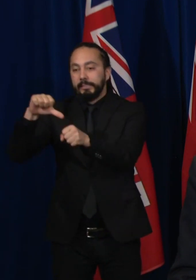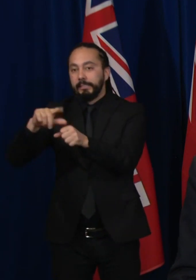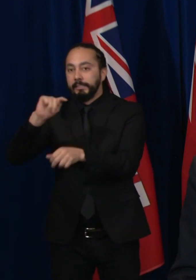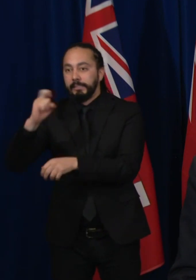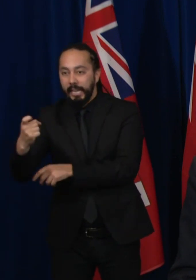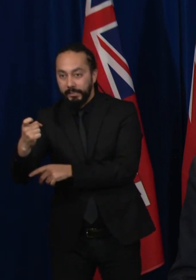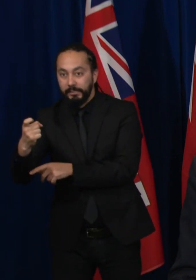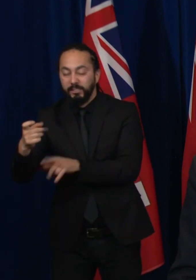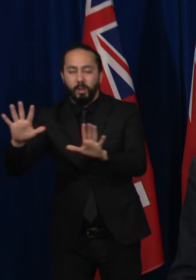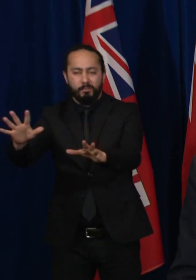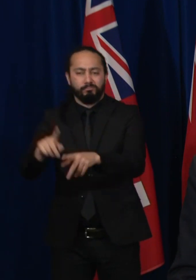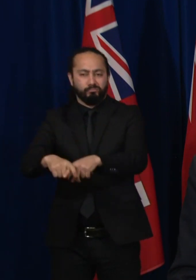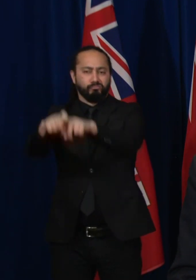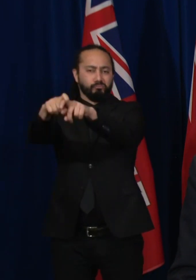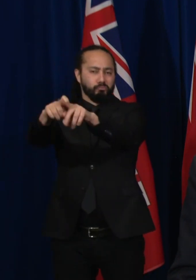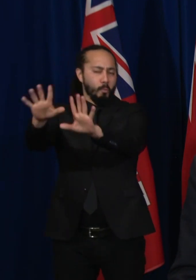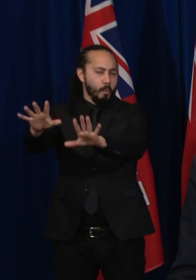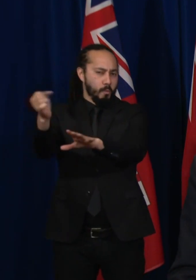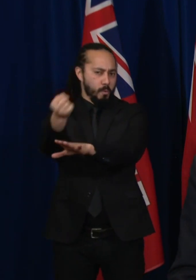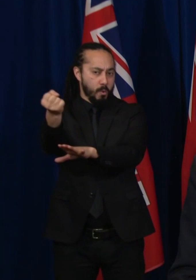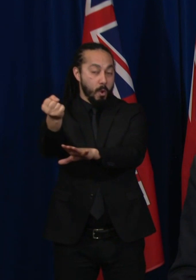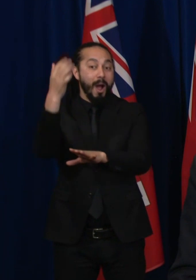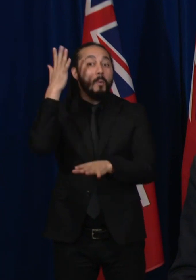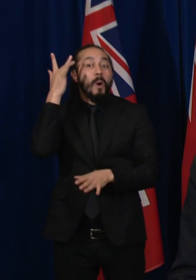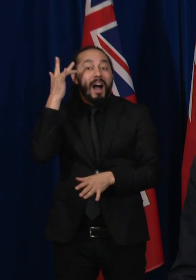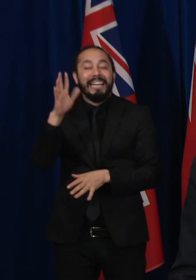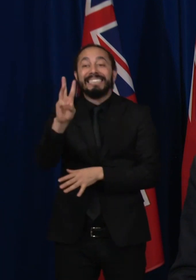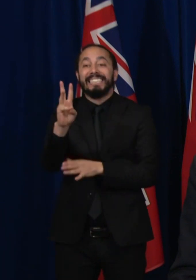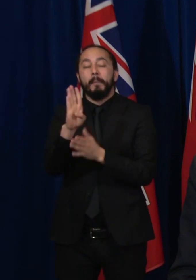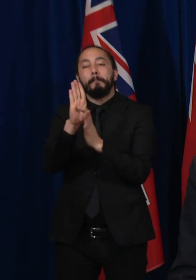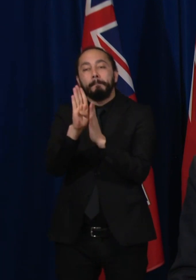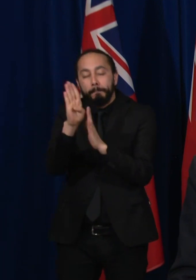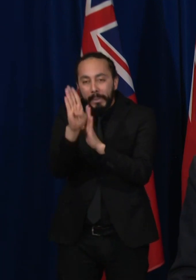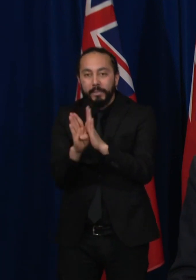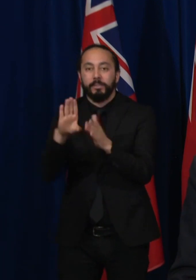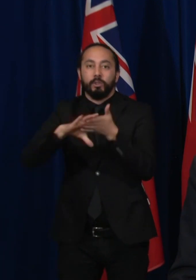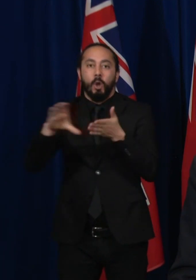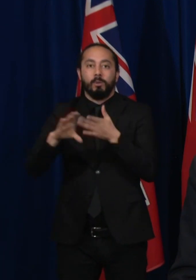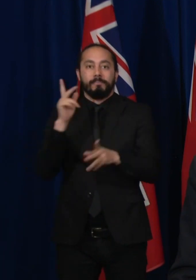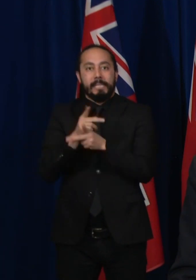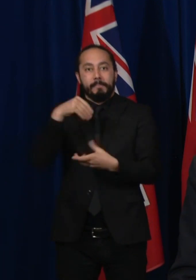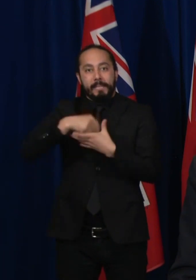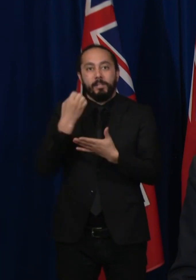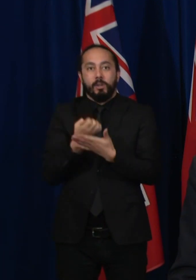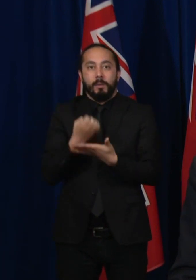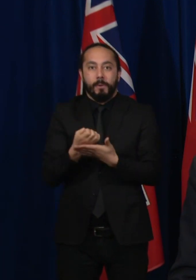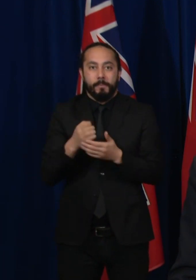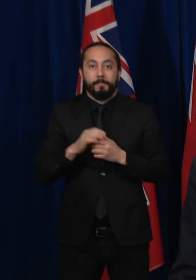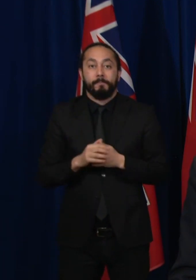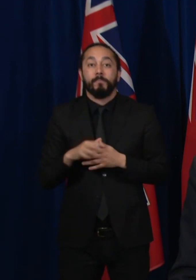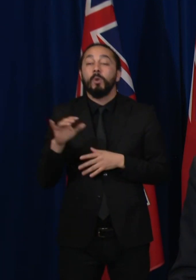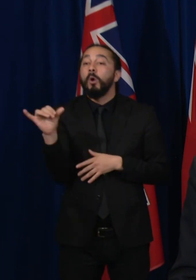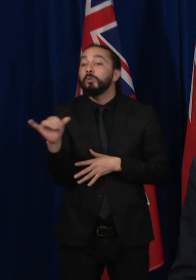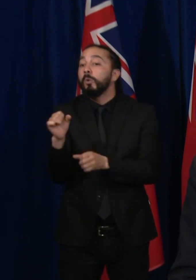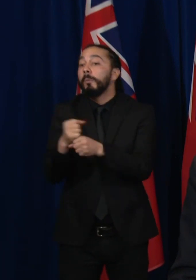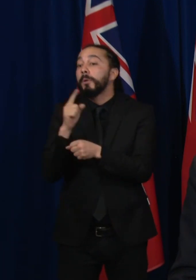In response to the feedback we heard while it can never forget what they did here. from municipal leaders we're also deferring the property tax payments It is rather for us, the living, to stand here, municipalities make to school boards by 90 days.